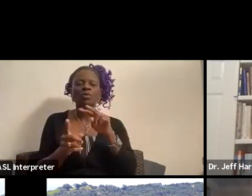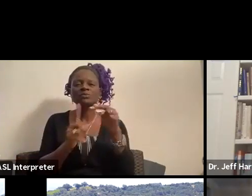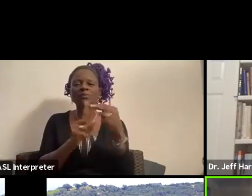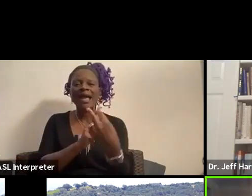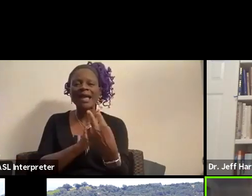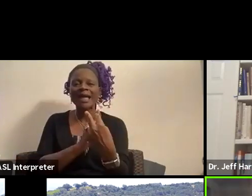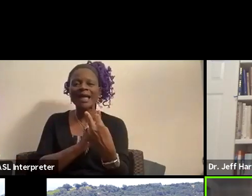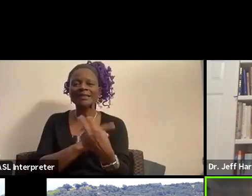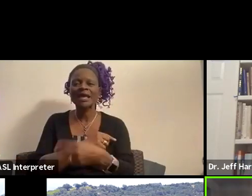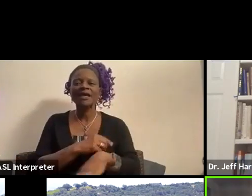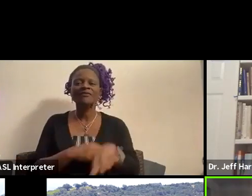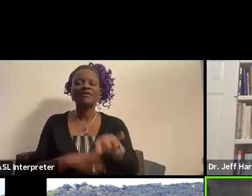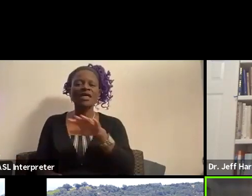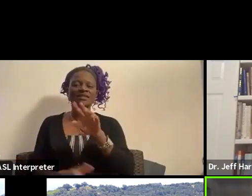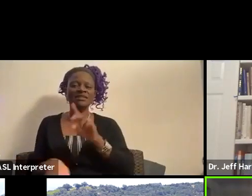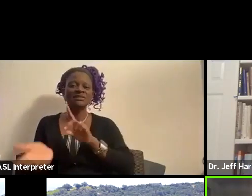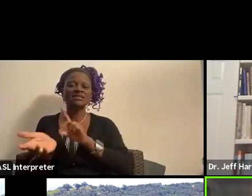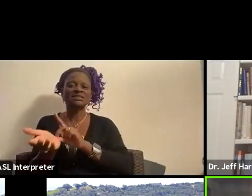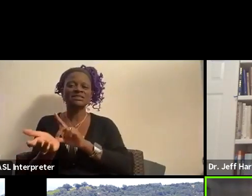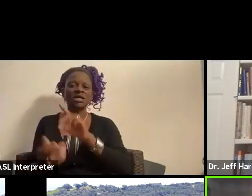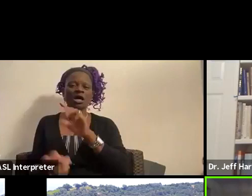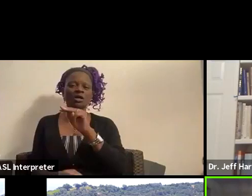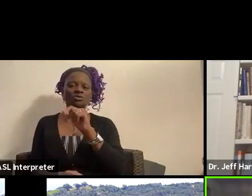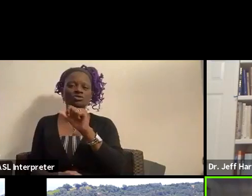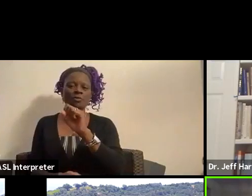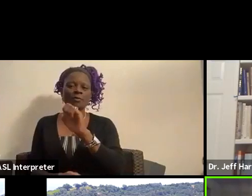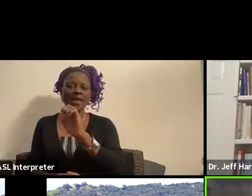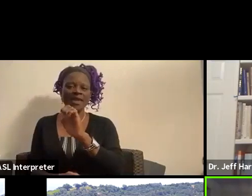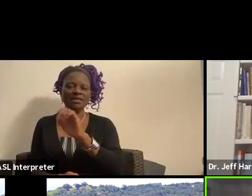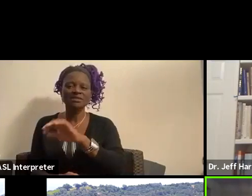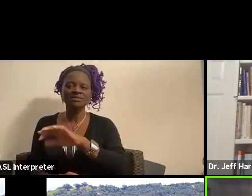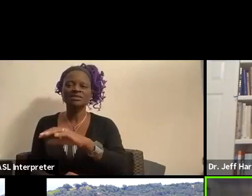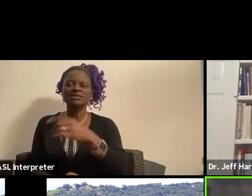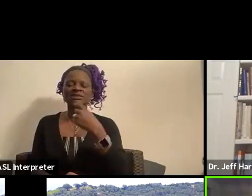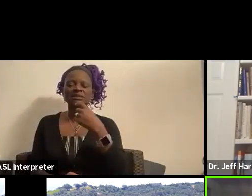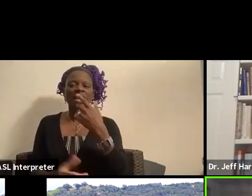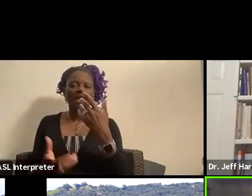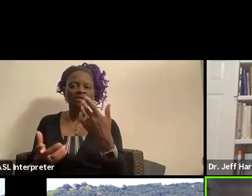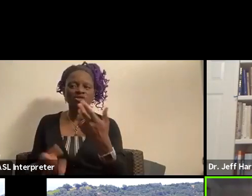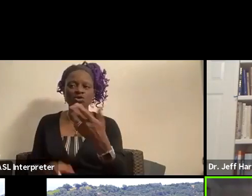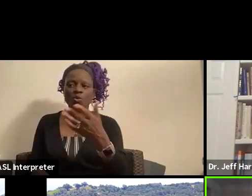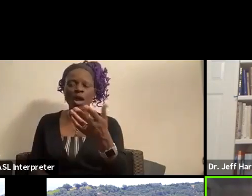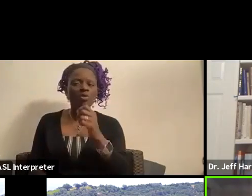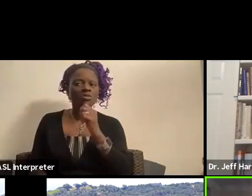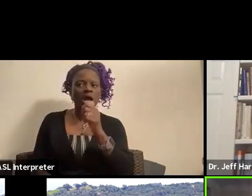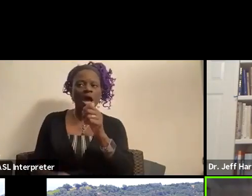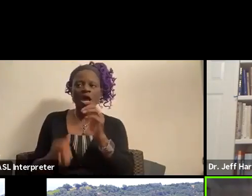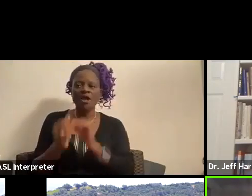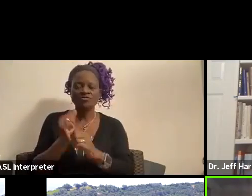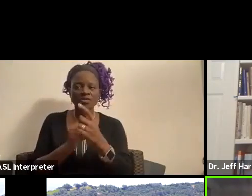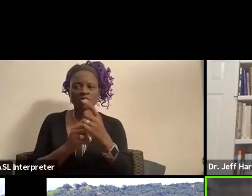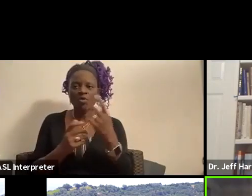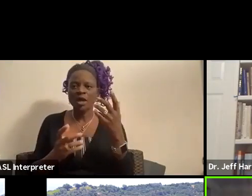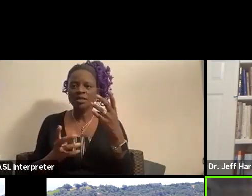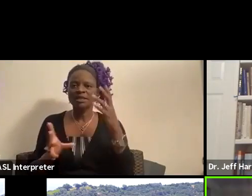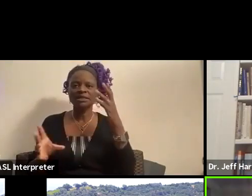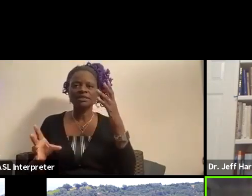Well, I mean, I do think that some centralisation of decision making, it's not like everybody's reinventing the wheel unnecessarily.